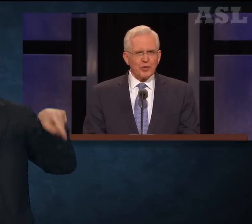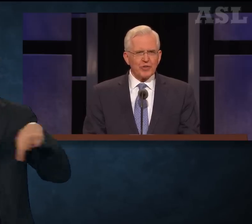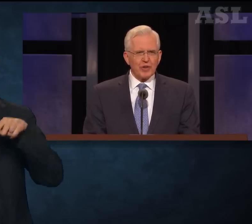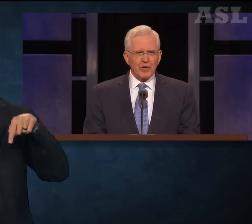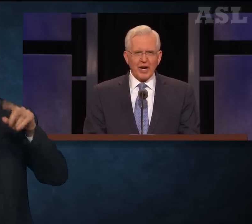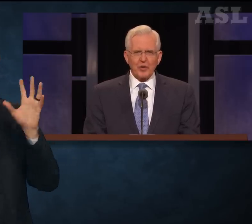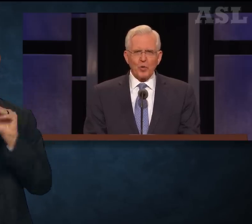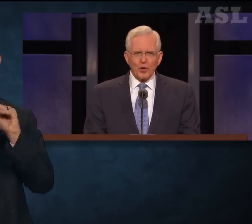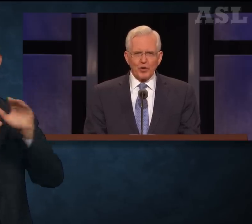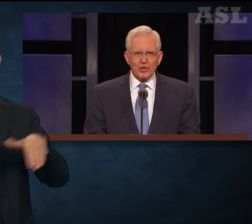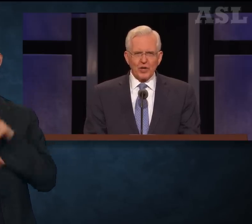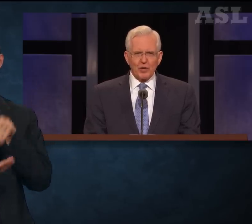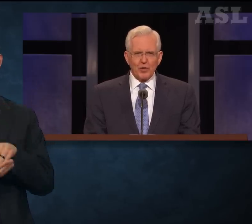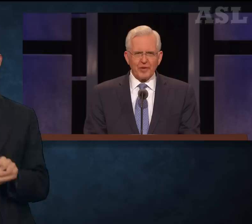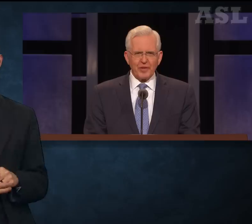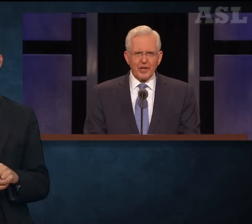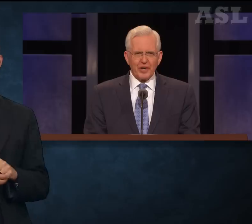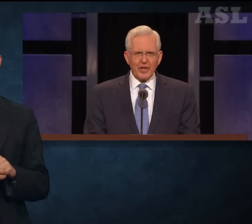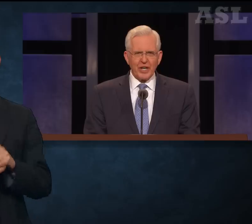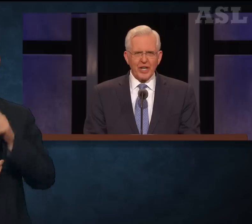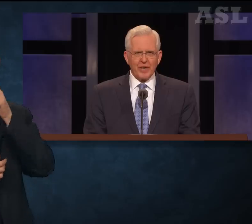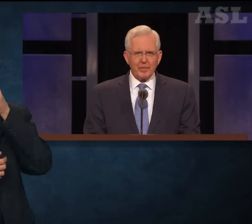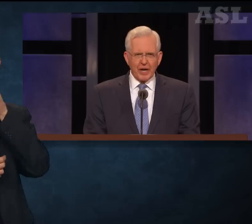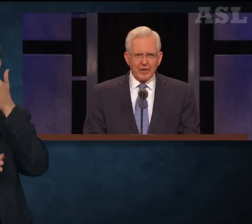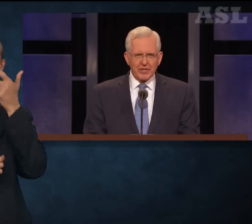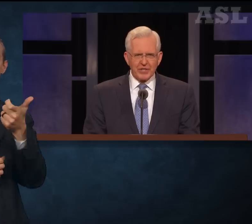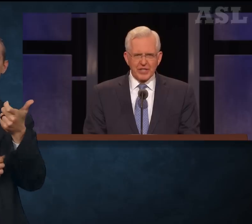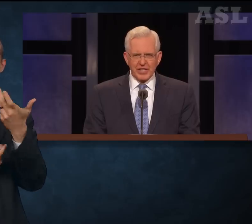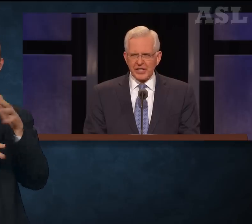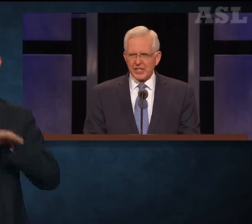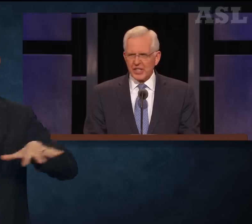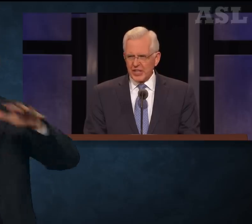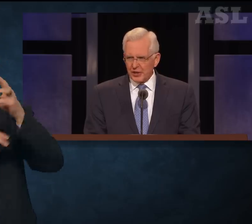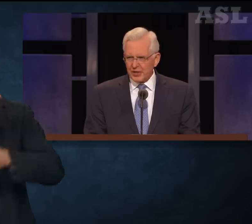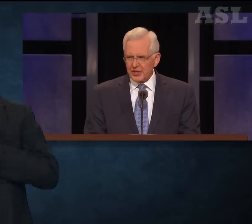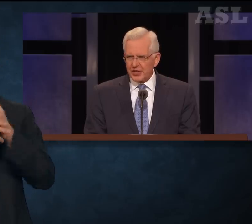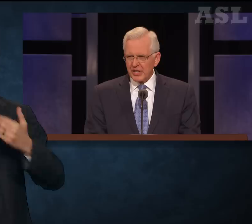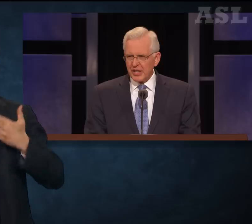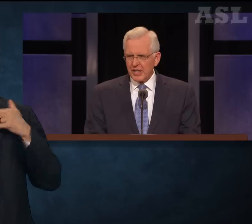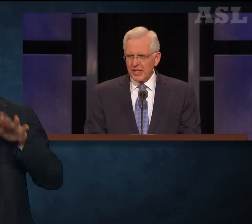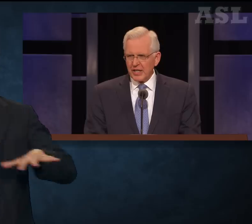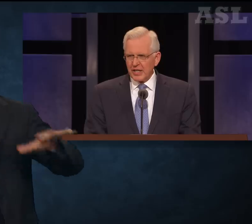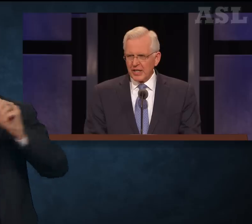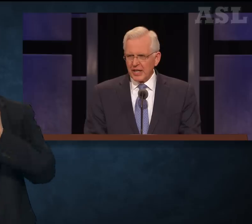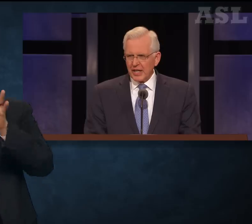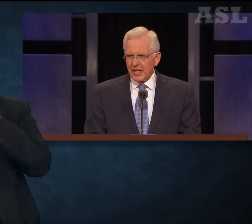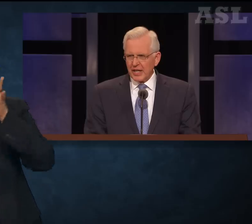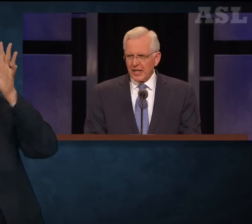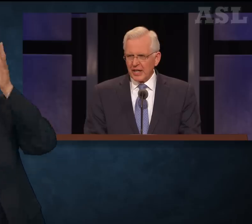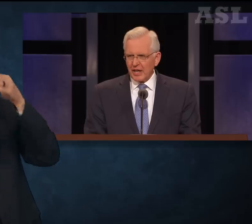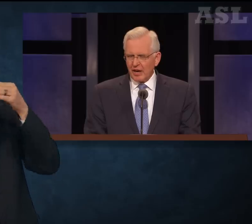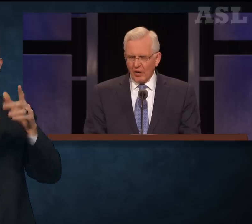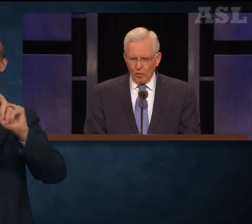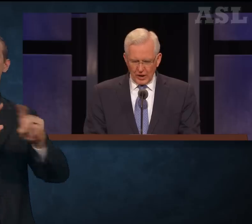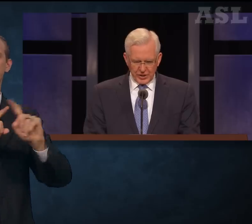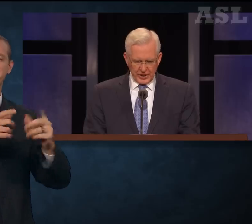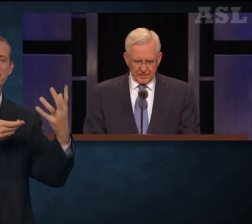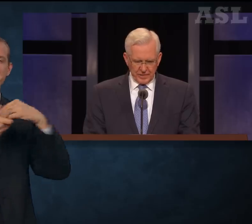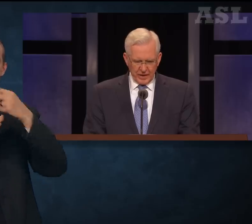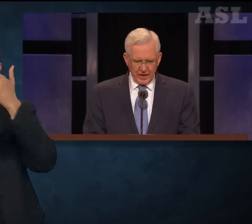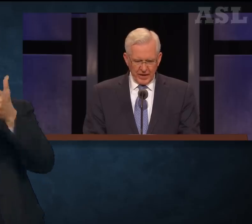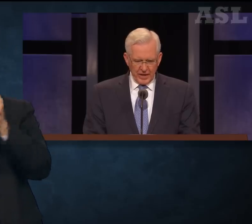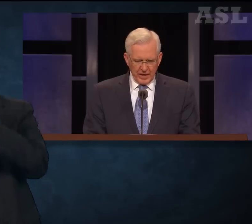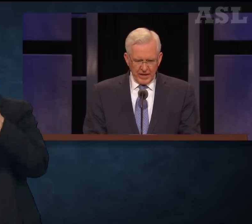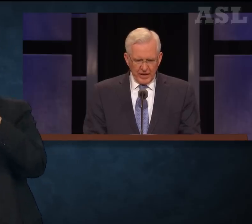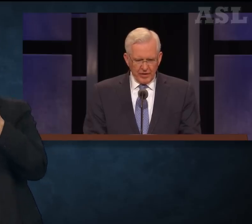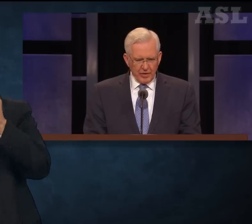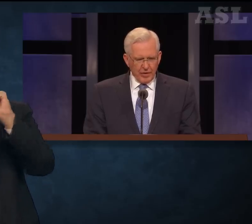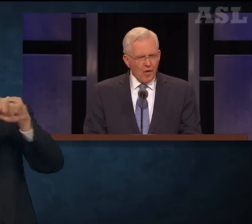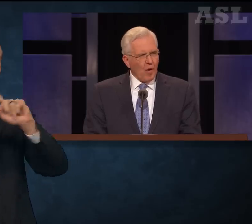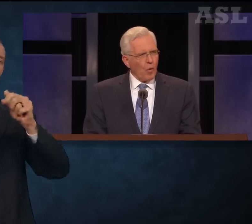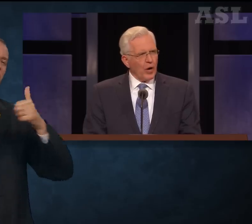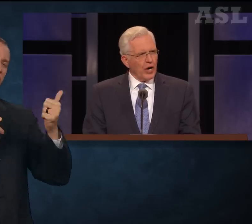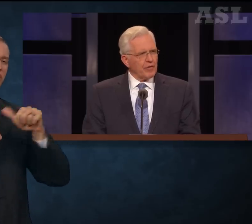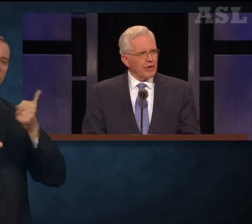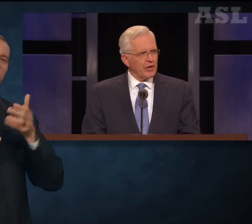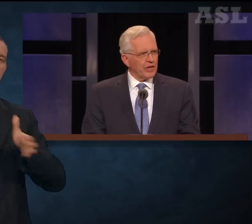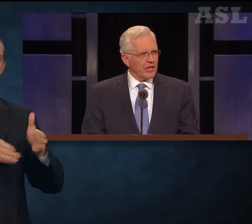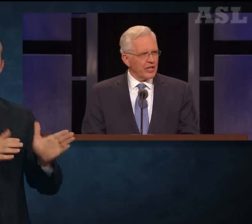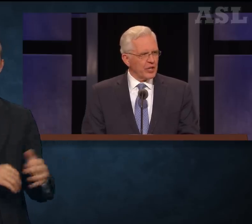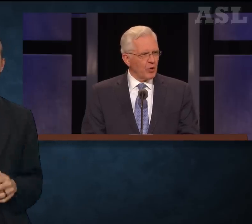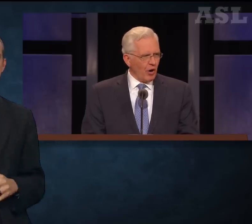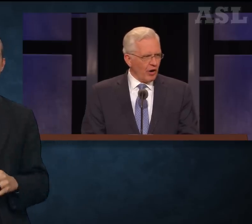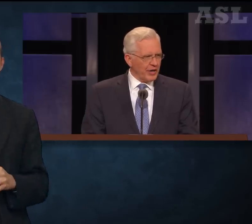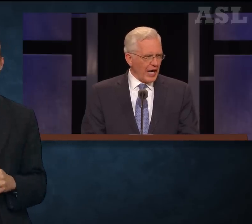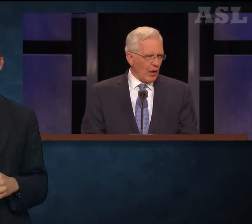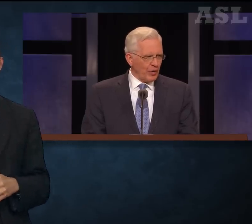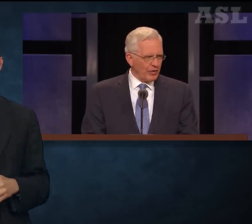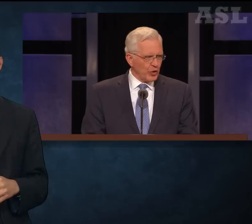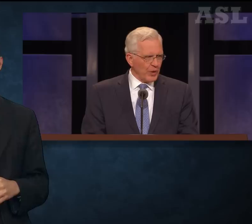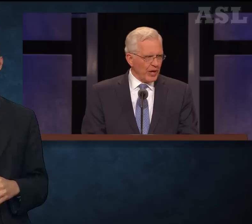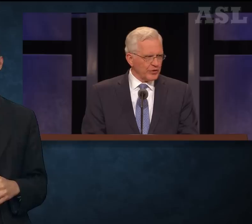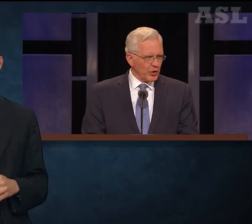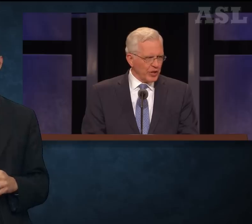CITY.